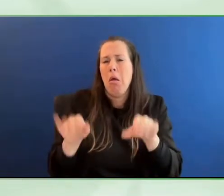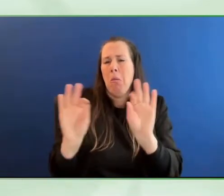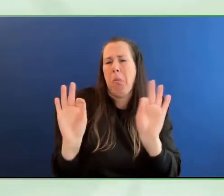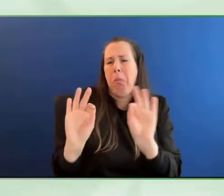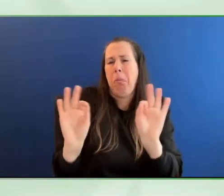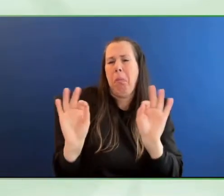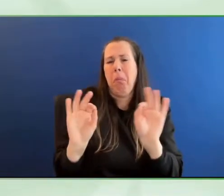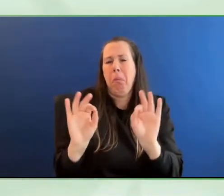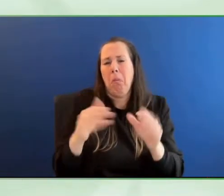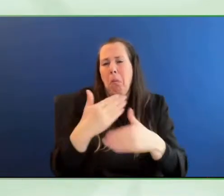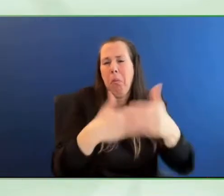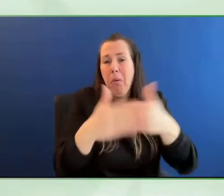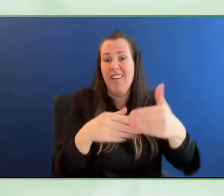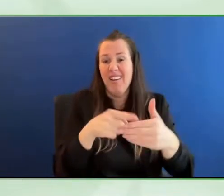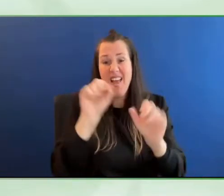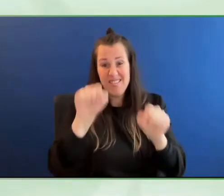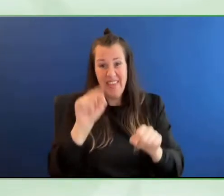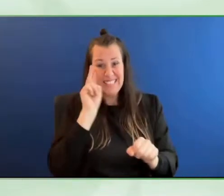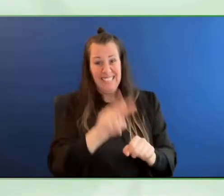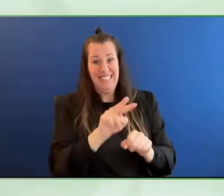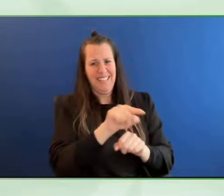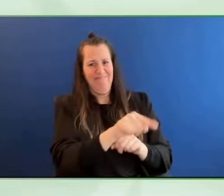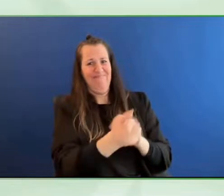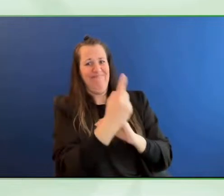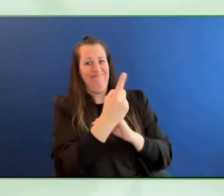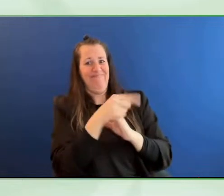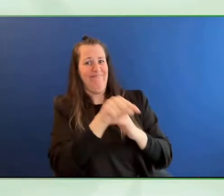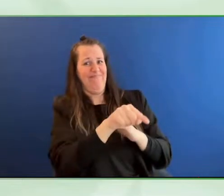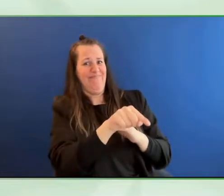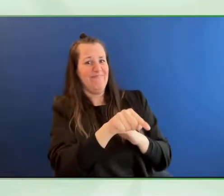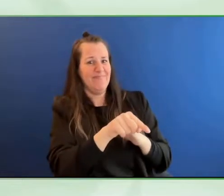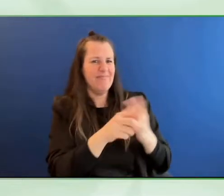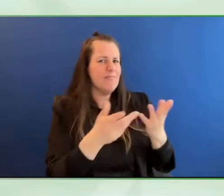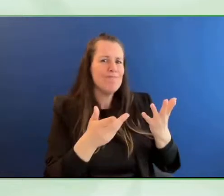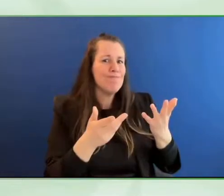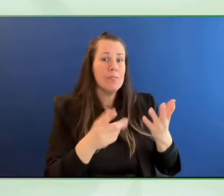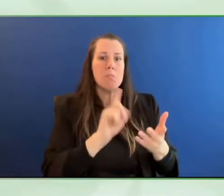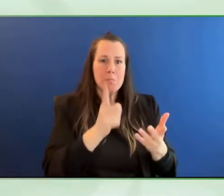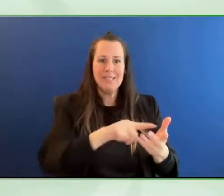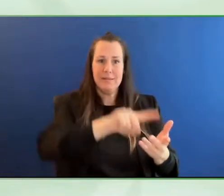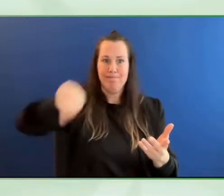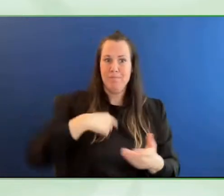I see it as an equaliser, but then those people care, who want to do a good job, they will